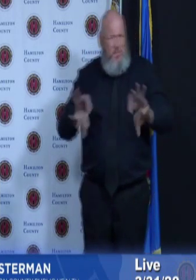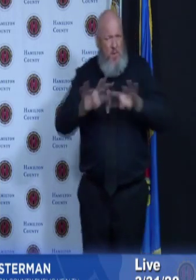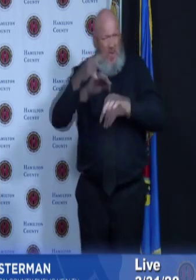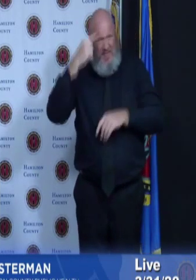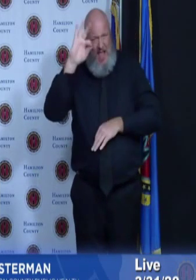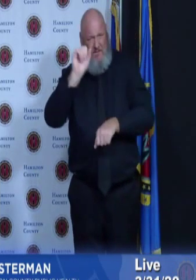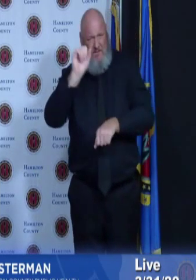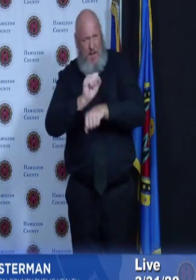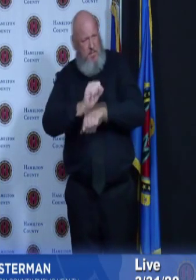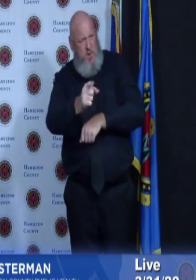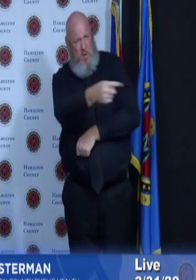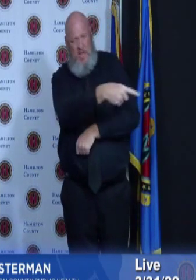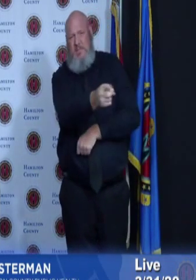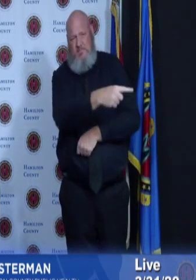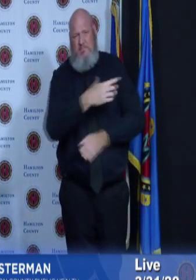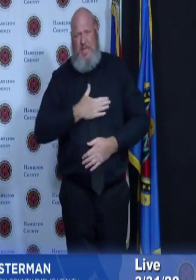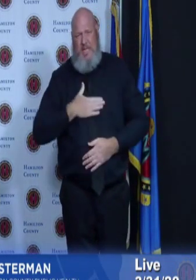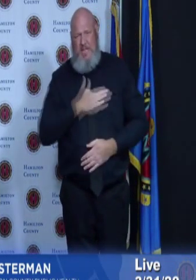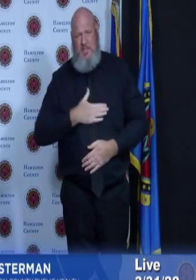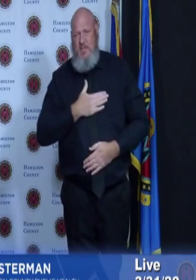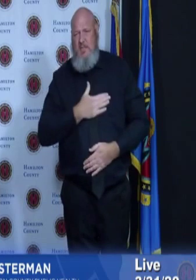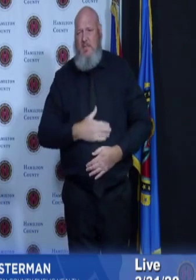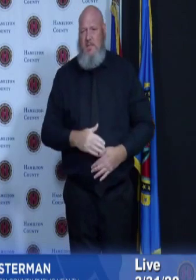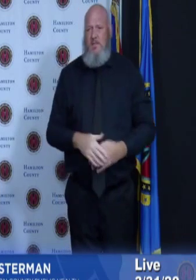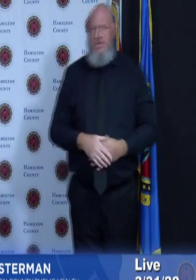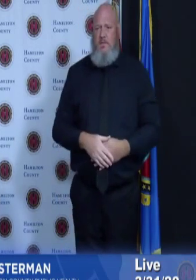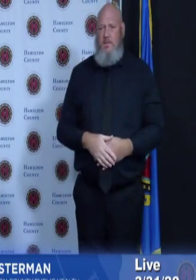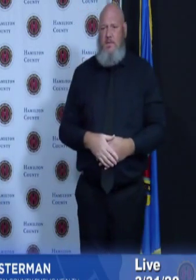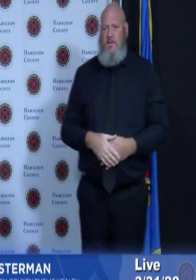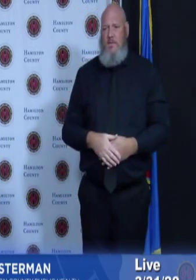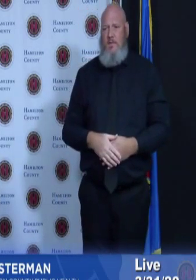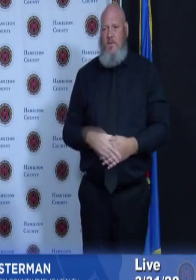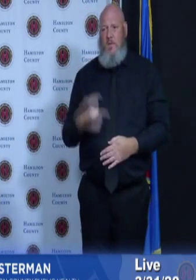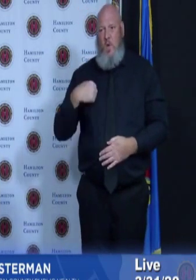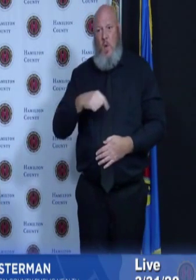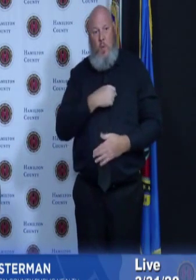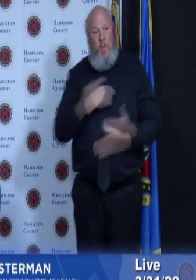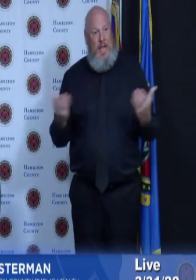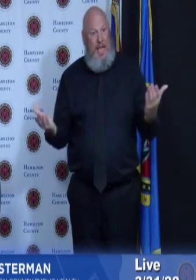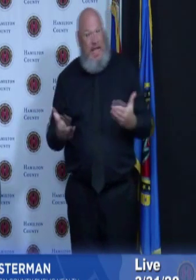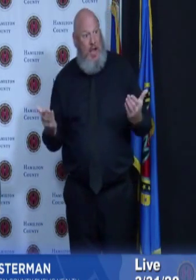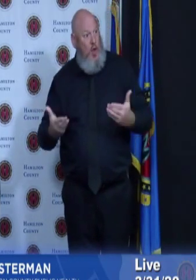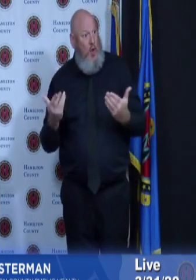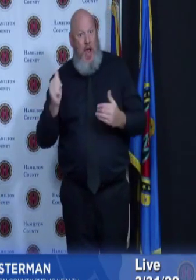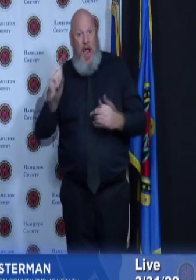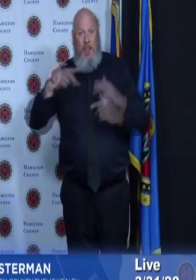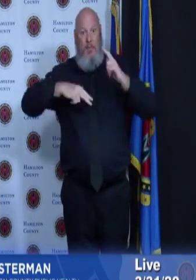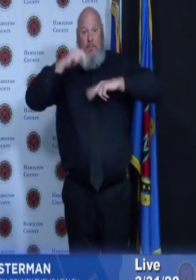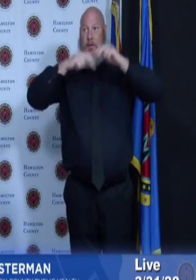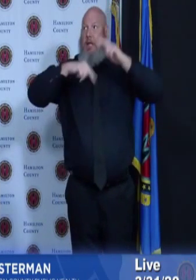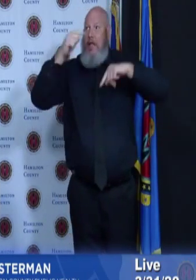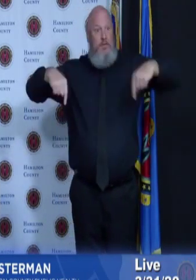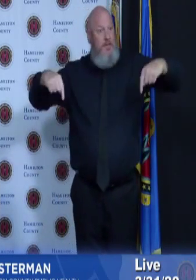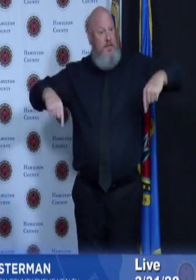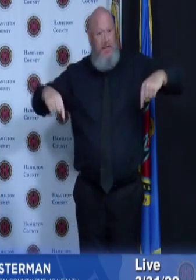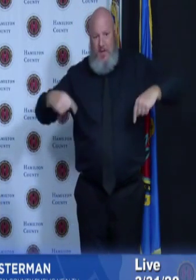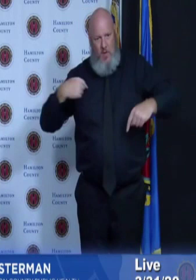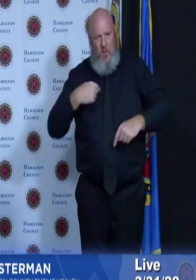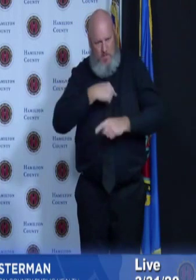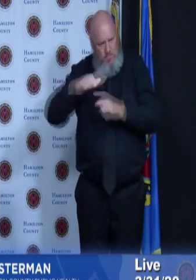important jobs but equally important are those folks that work in grocery stores and other other places that are considered essential we need some of